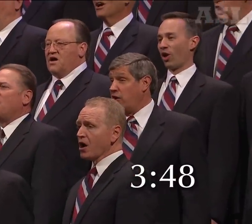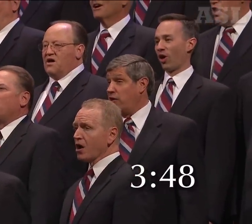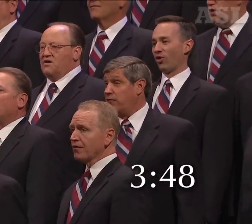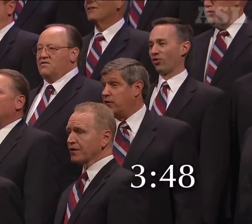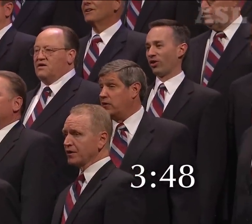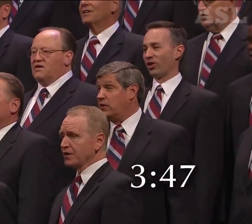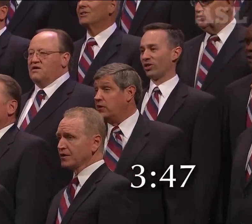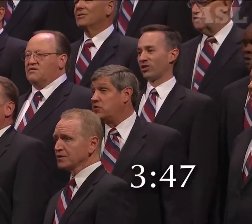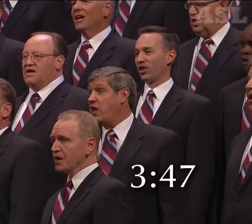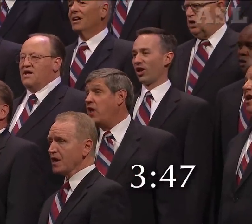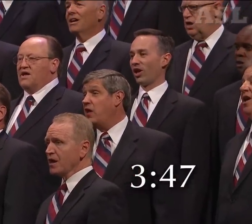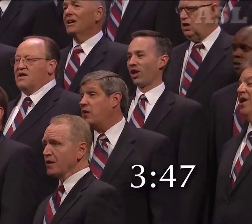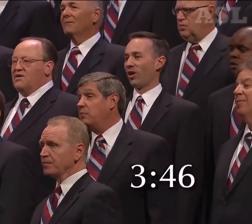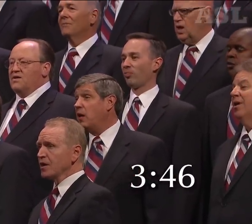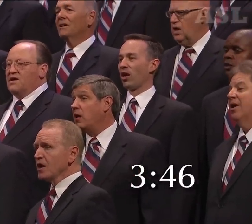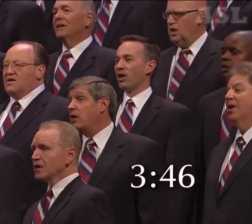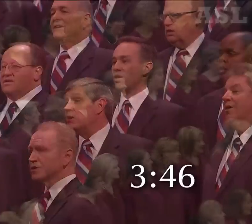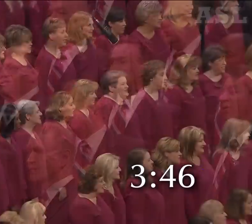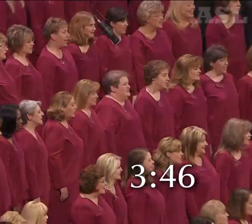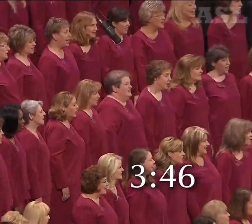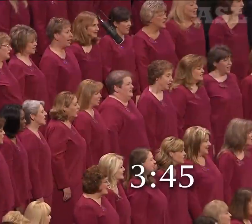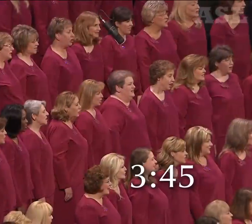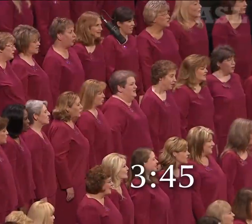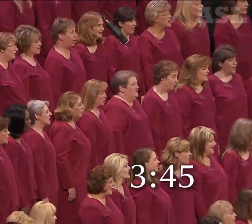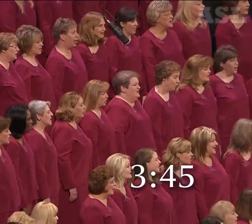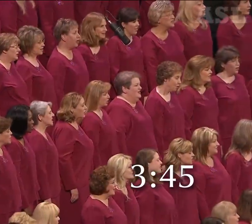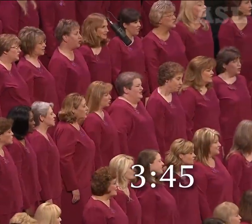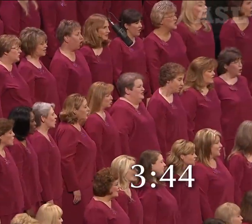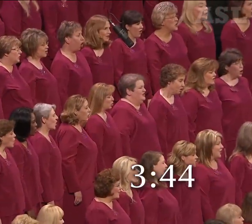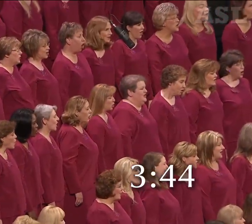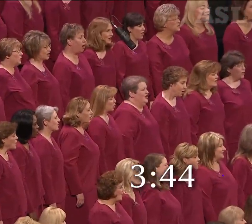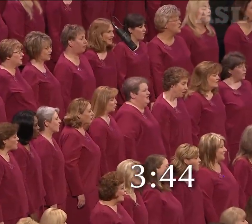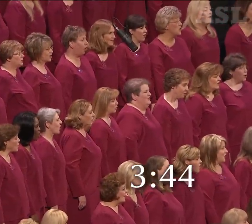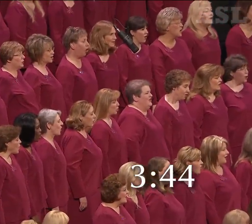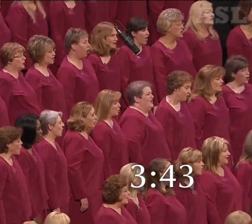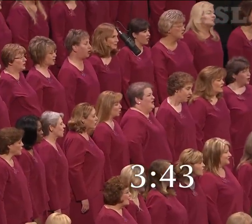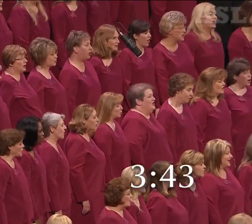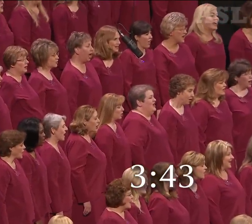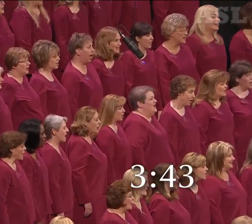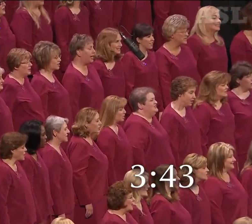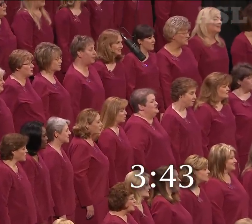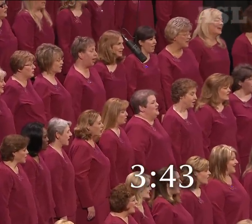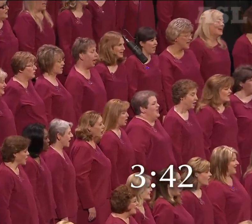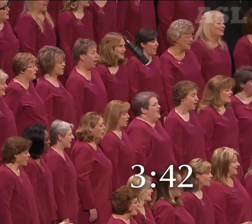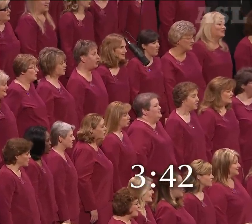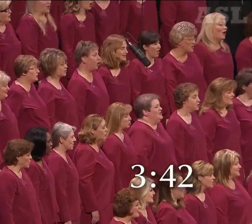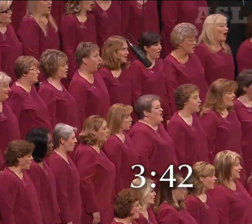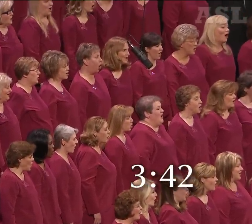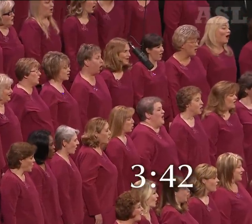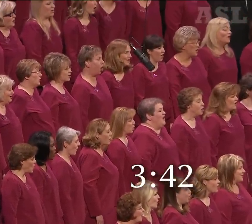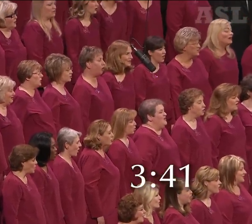OF THE CHURCH OF JESUS CHRIST OF LATTER-DAY SAINTS.